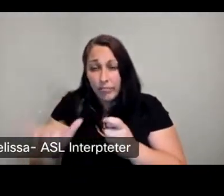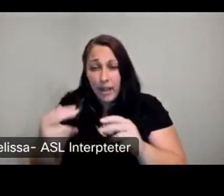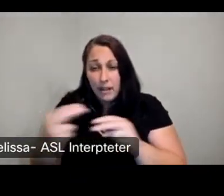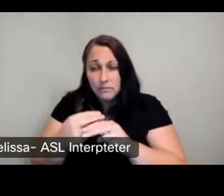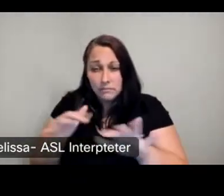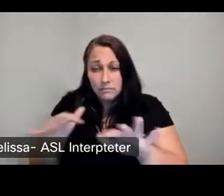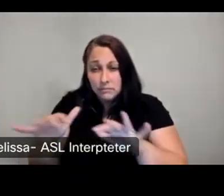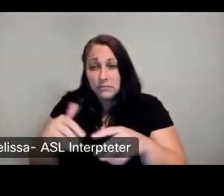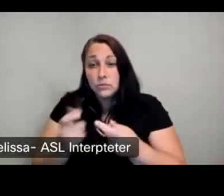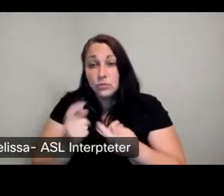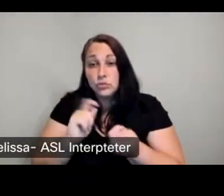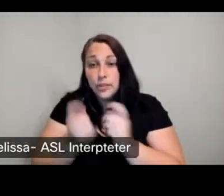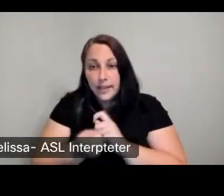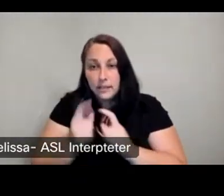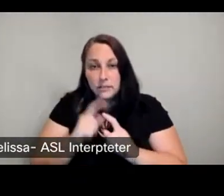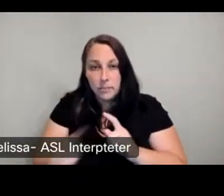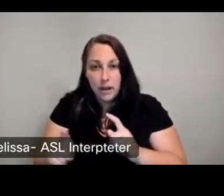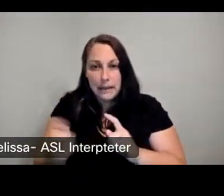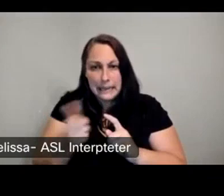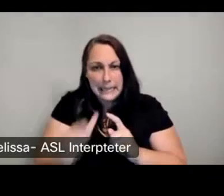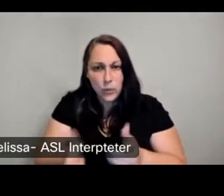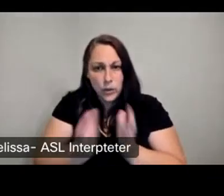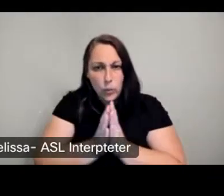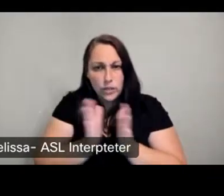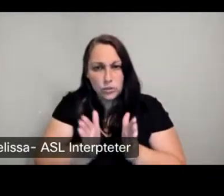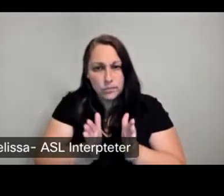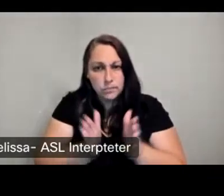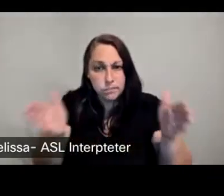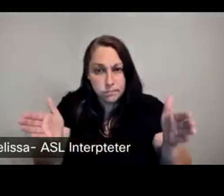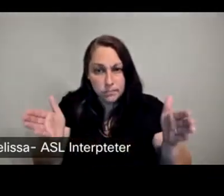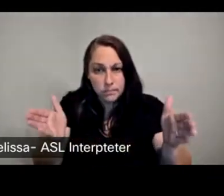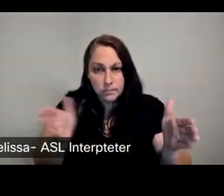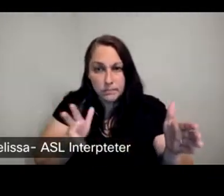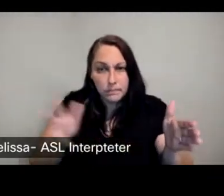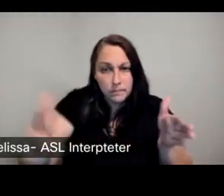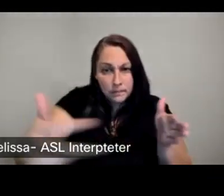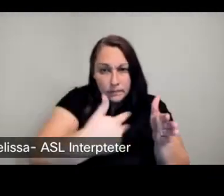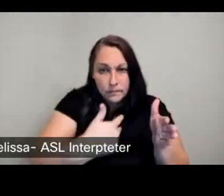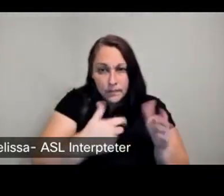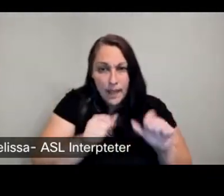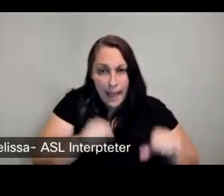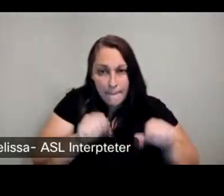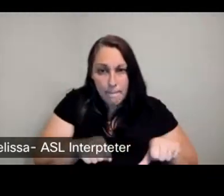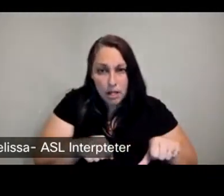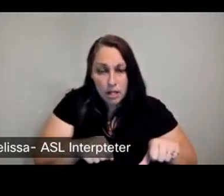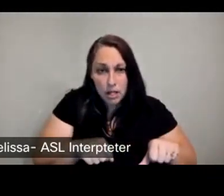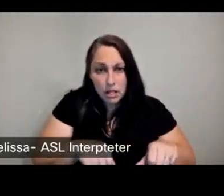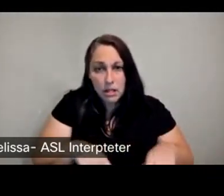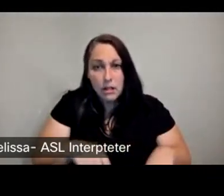there's any request to to enhance the turnaround ability of the circulator or I think the 96 bus